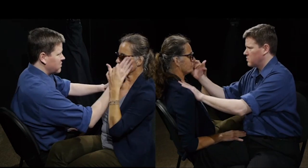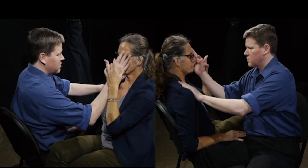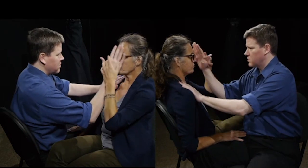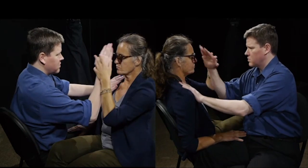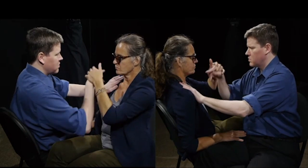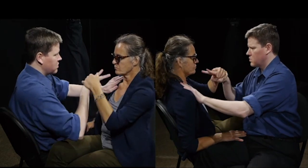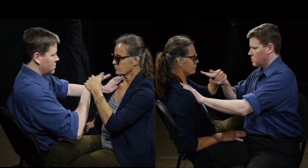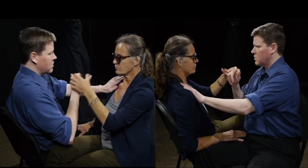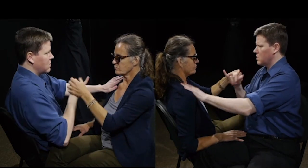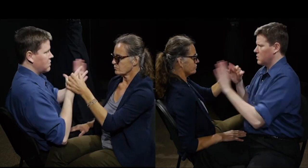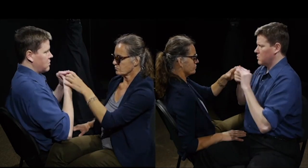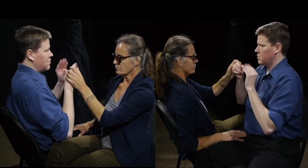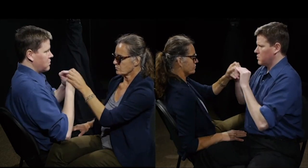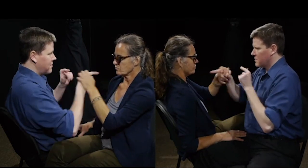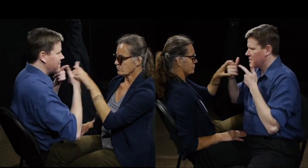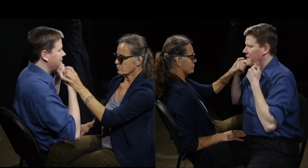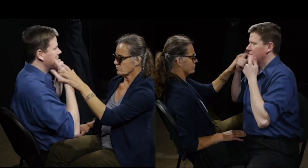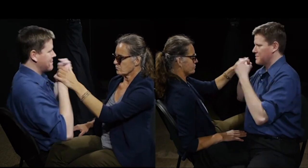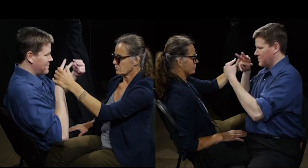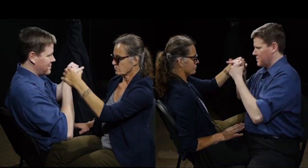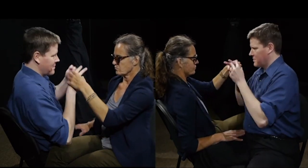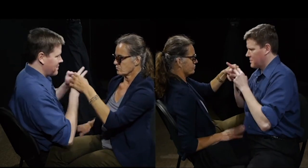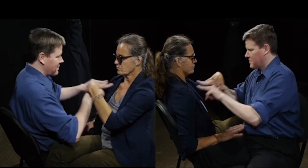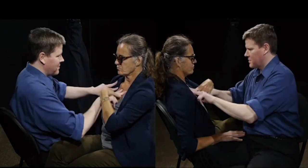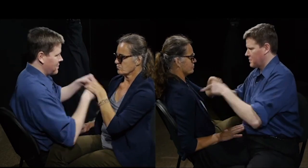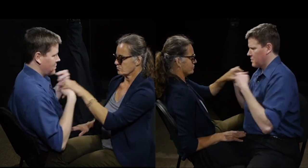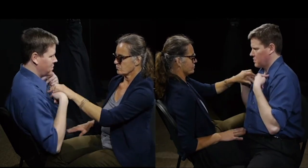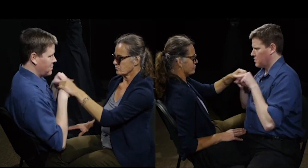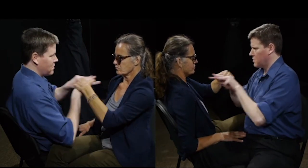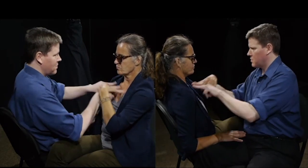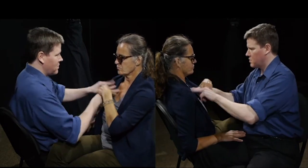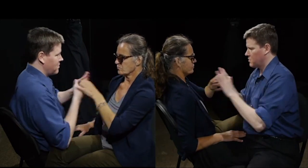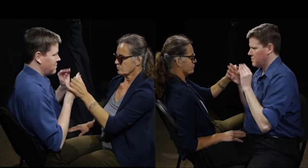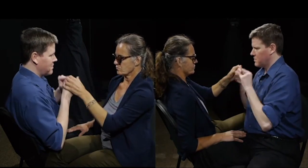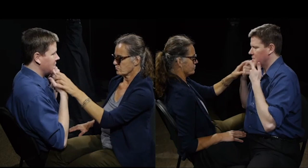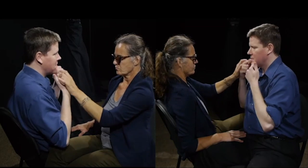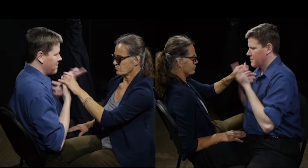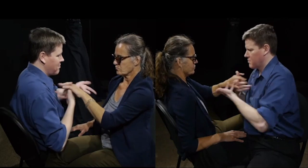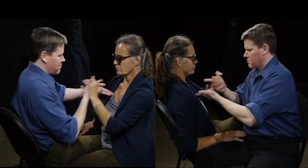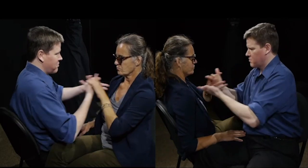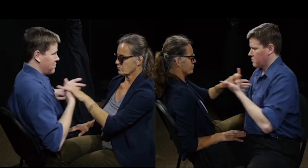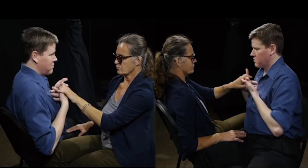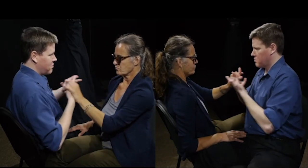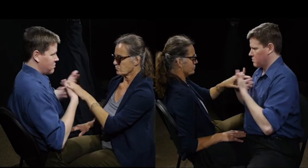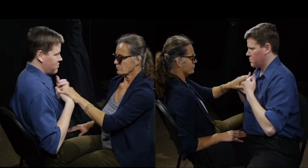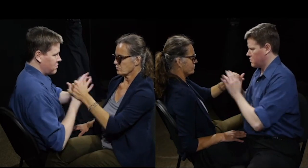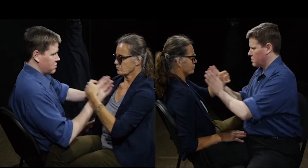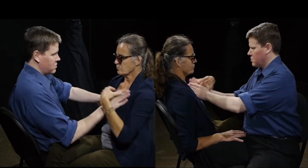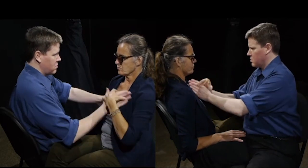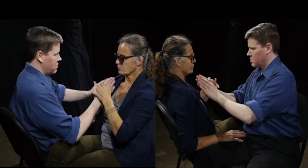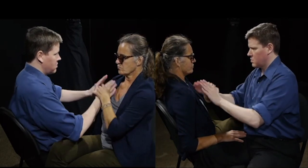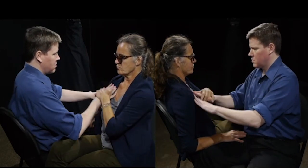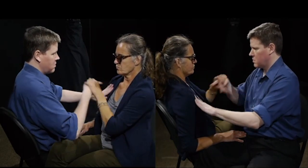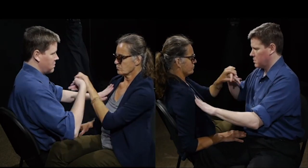If I were to share bad news with you, deliver a blow so to speak, I glean how you have taken it through the responses coming from your dominant hand.